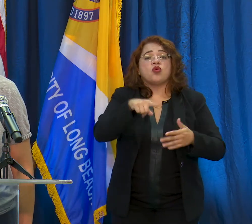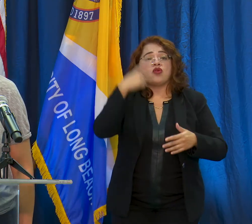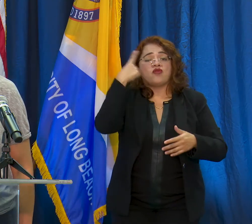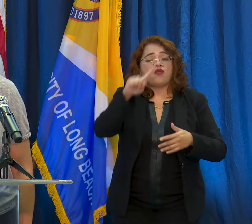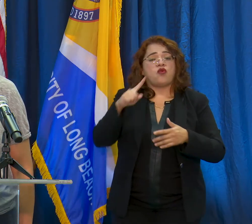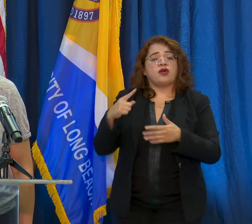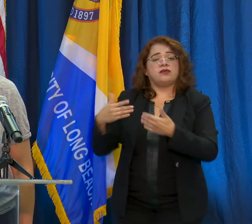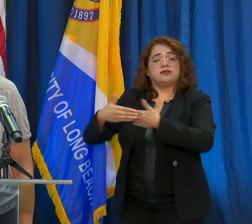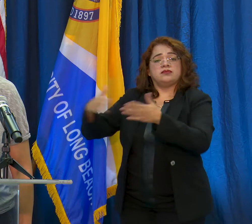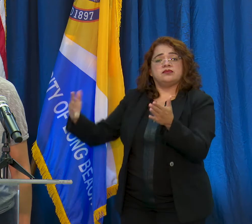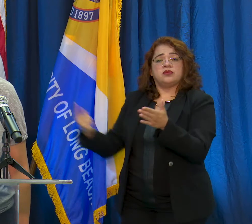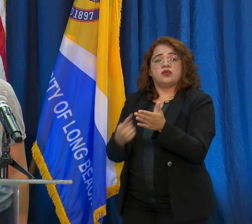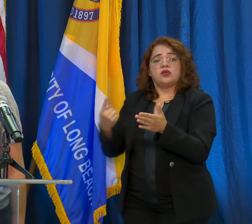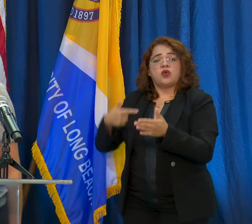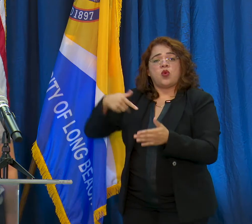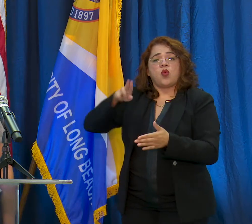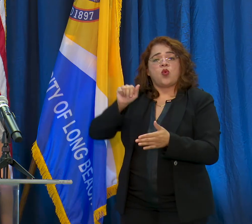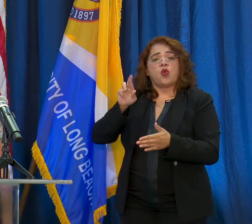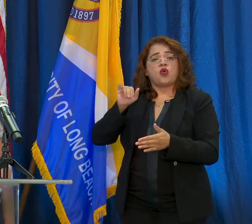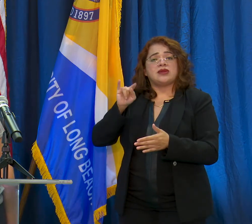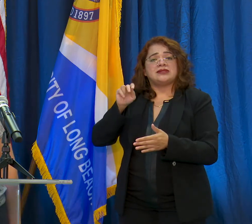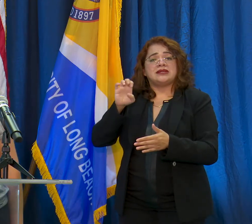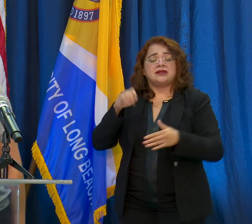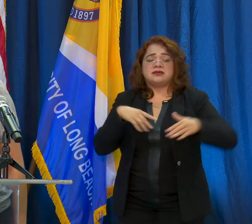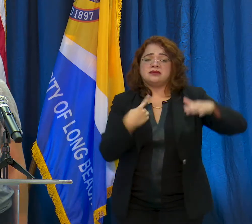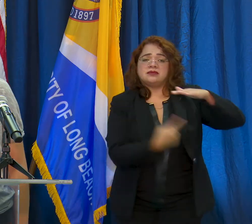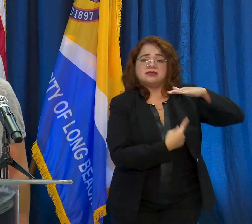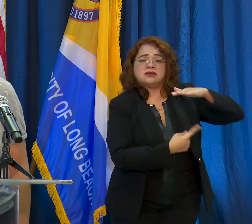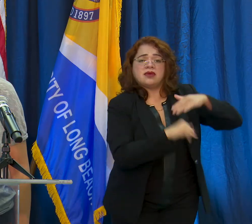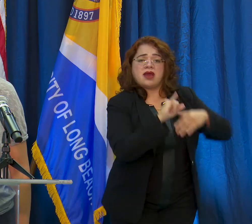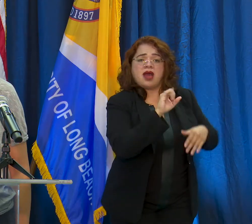On July 28, we issued revisions to these orders to align